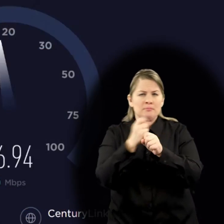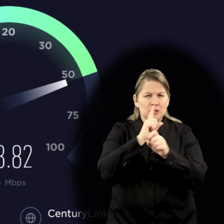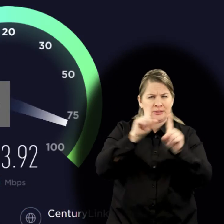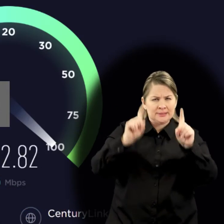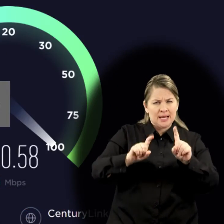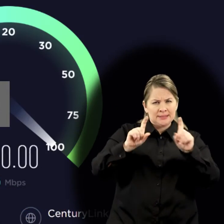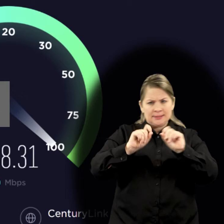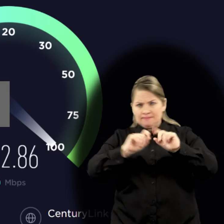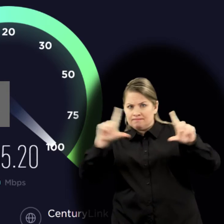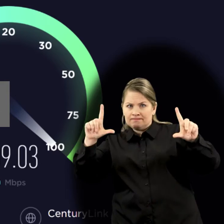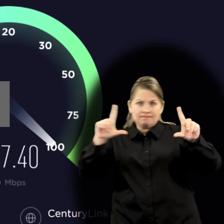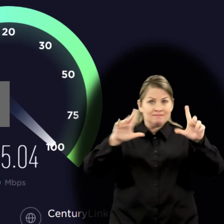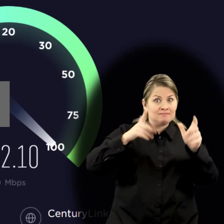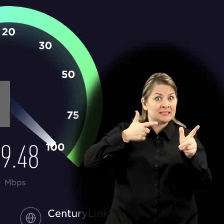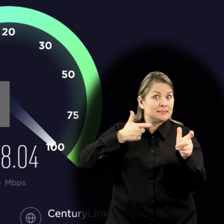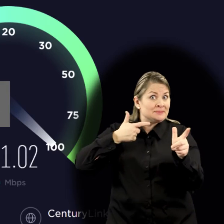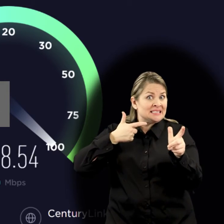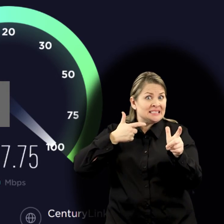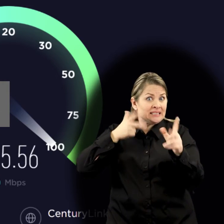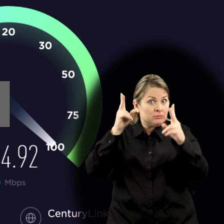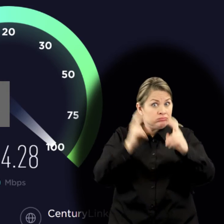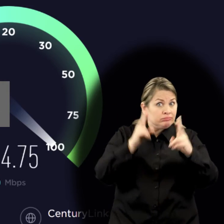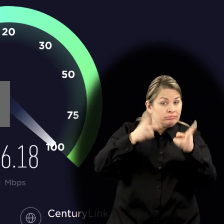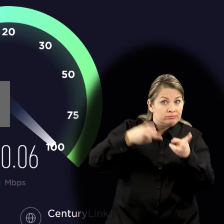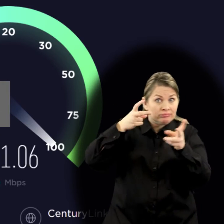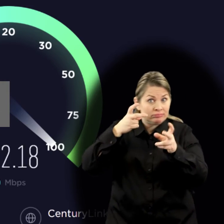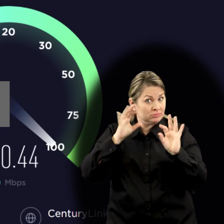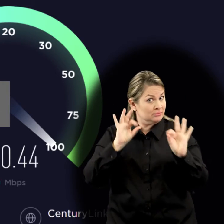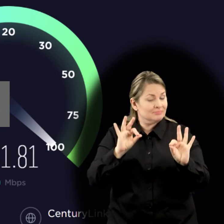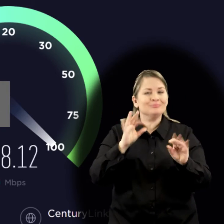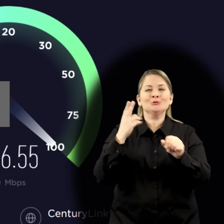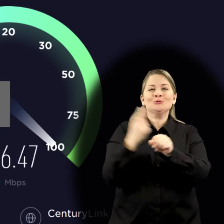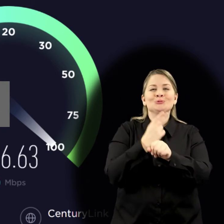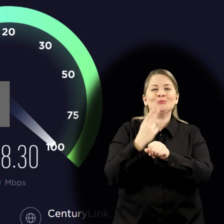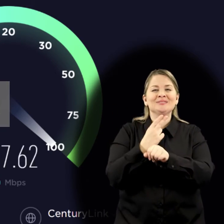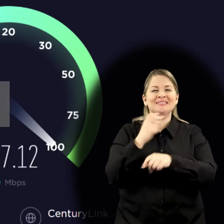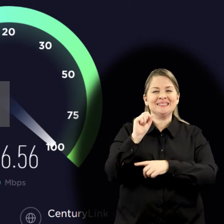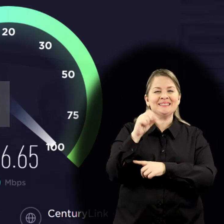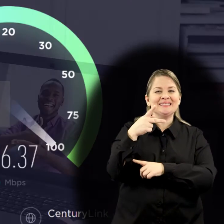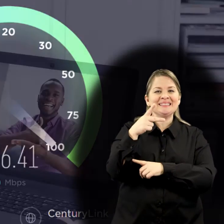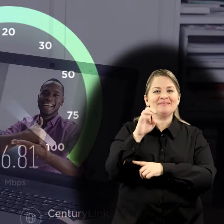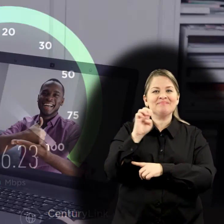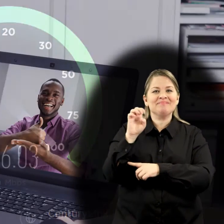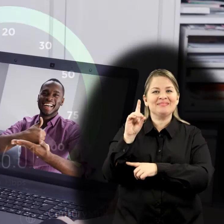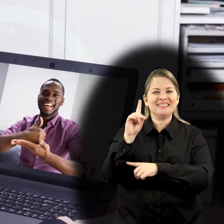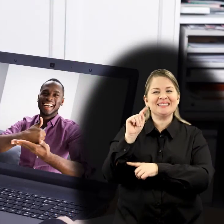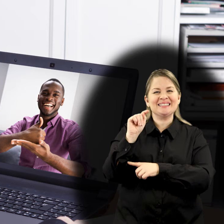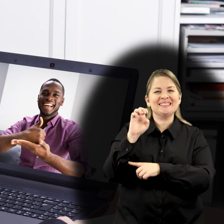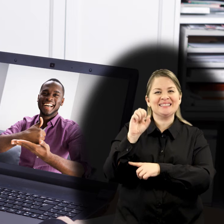confirm that your internet connection is strong at speedtest.net,